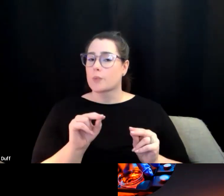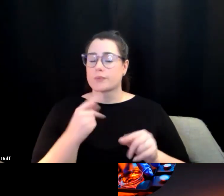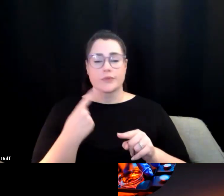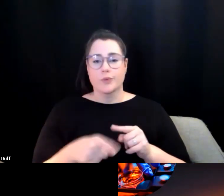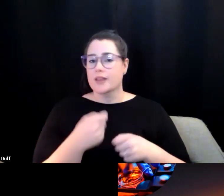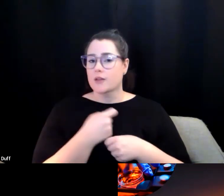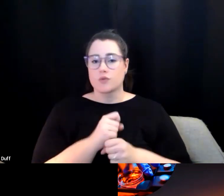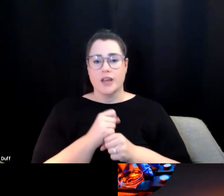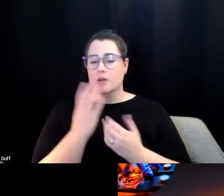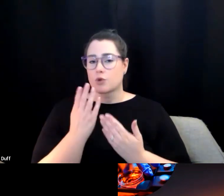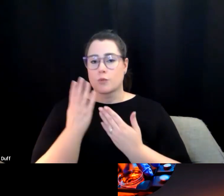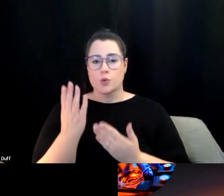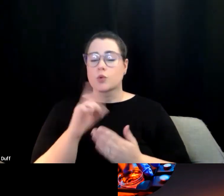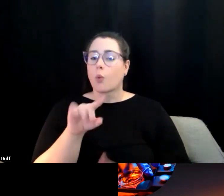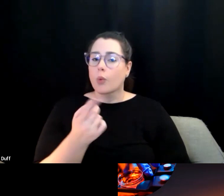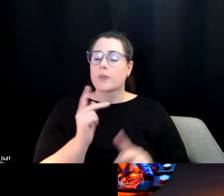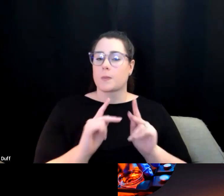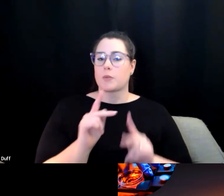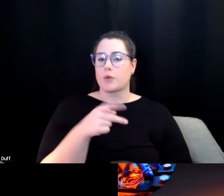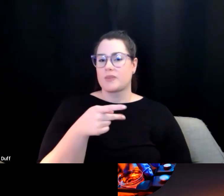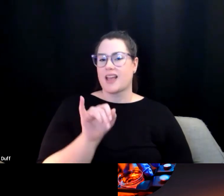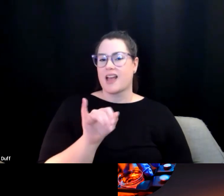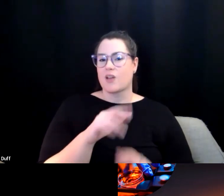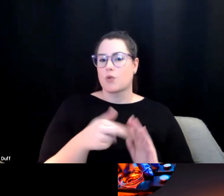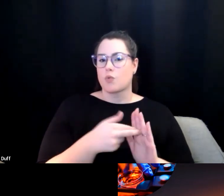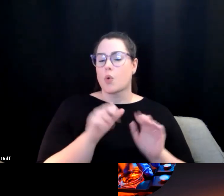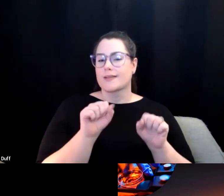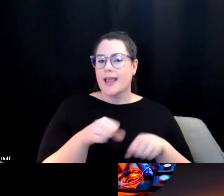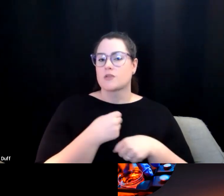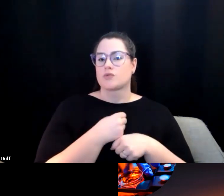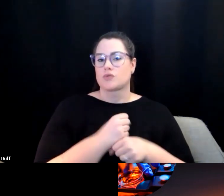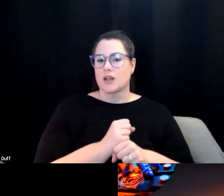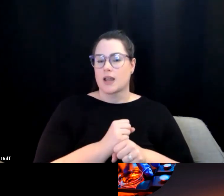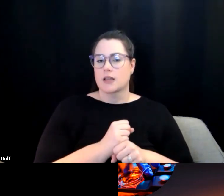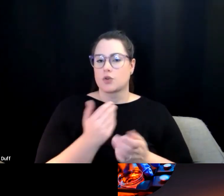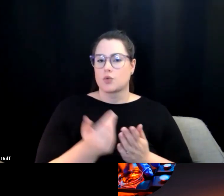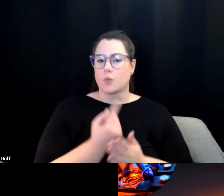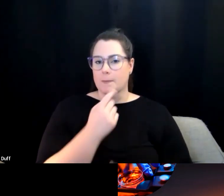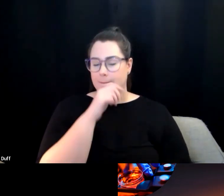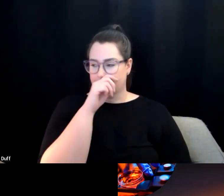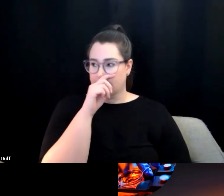Only people with PI roles can create a proposal. An AOR can also have a PI role.